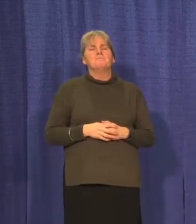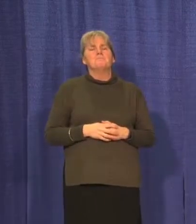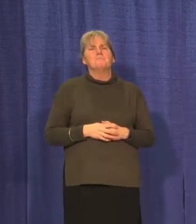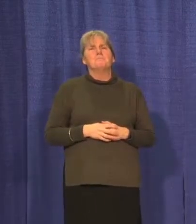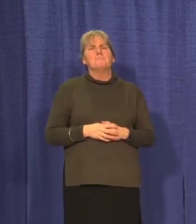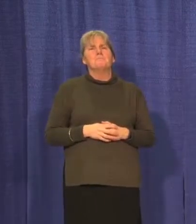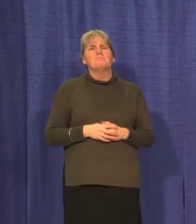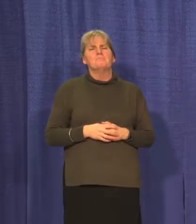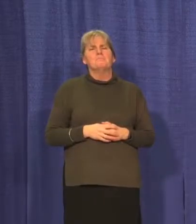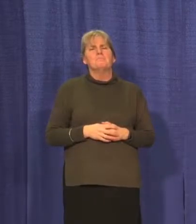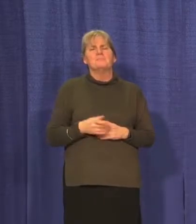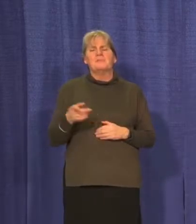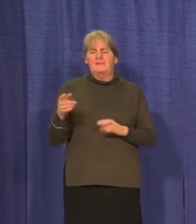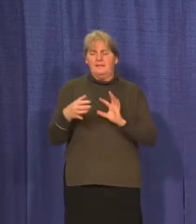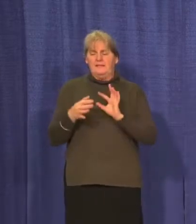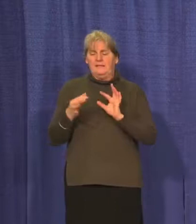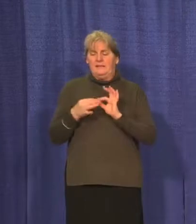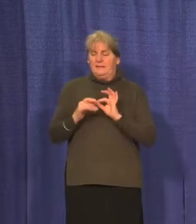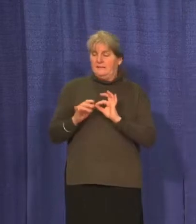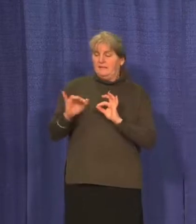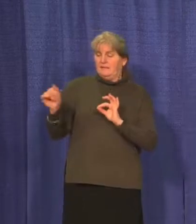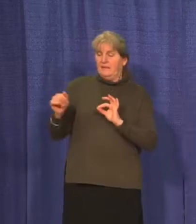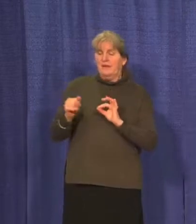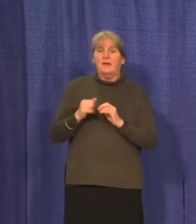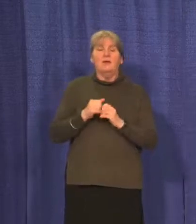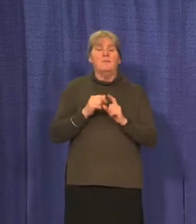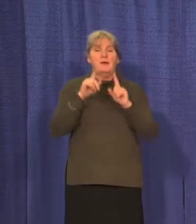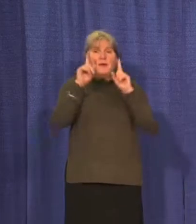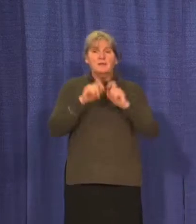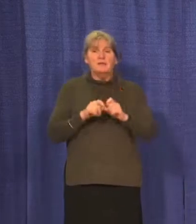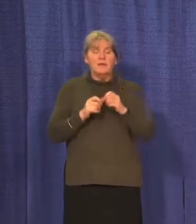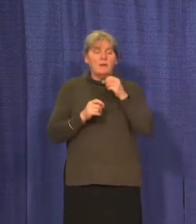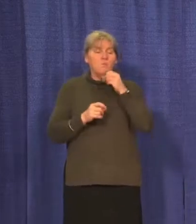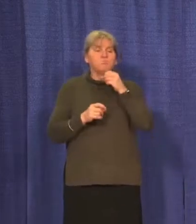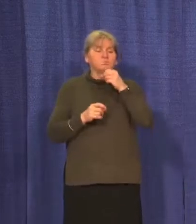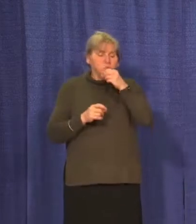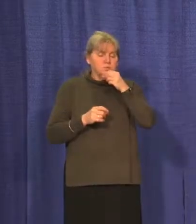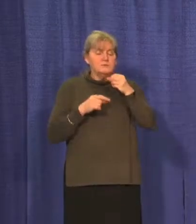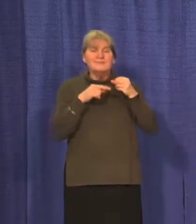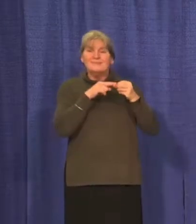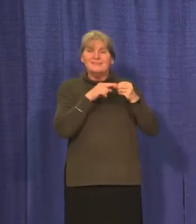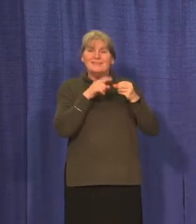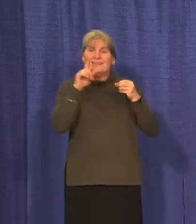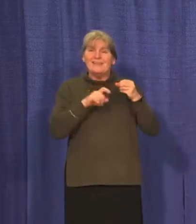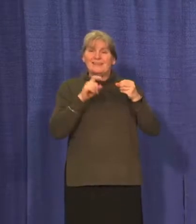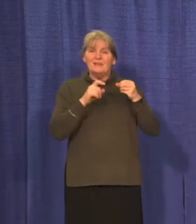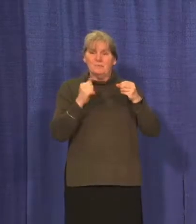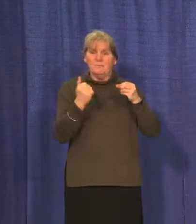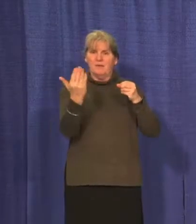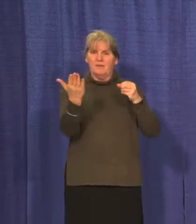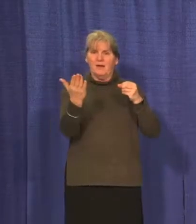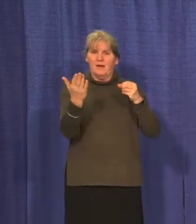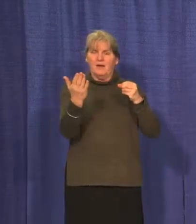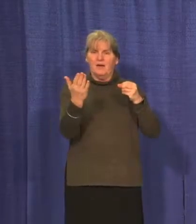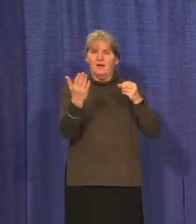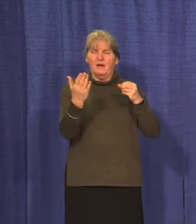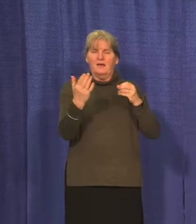As the premier said, the mouth, rinse and gargle test is now going to be available.